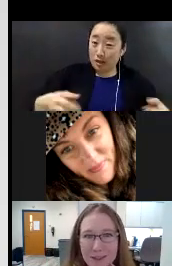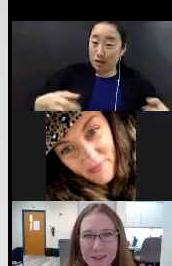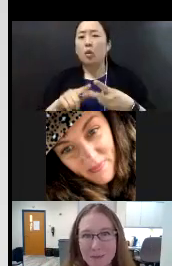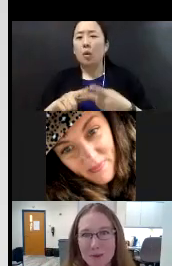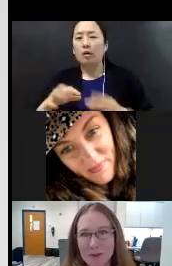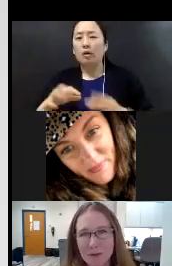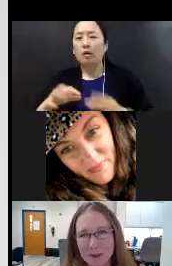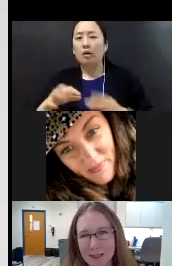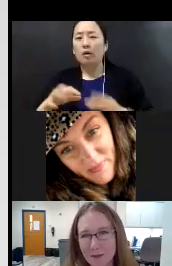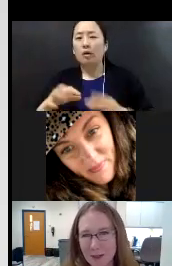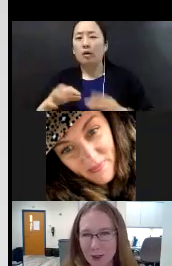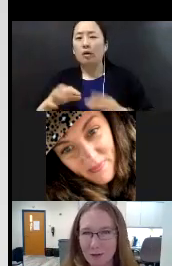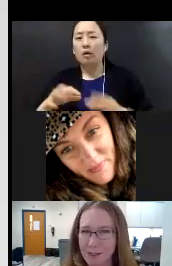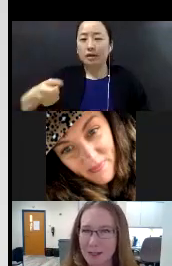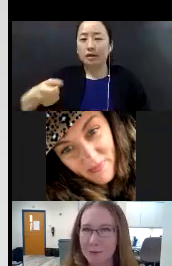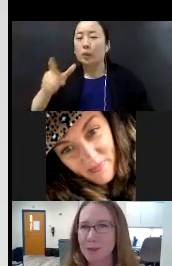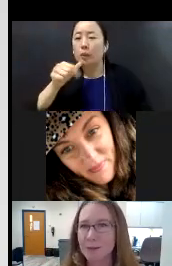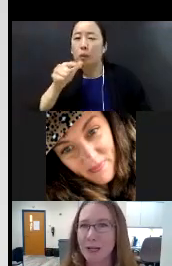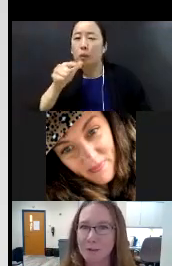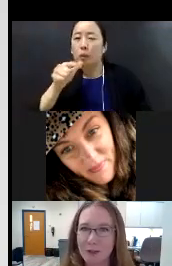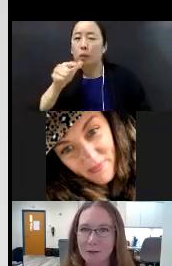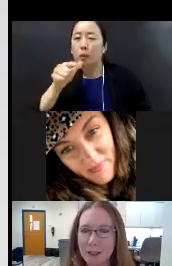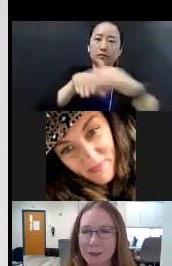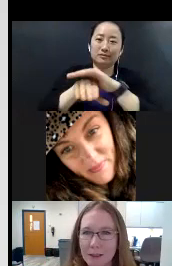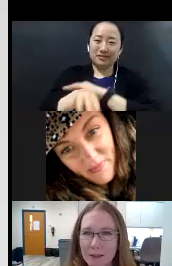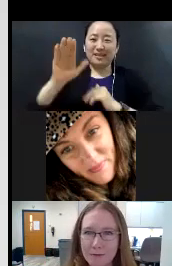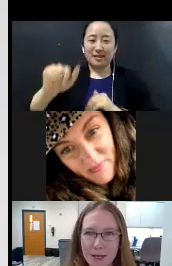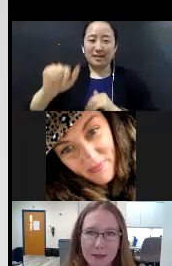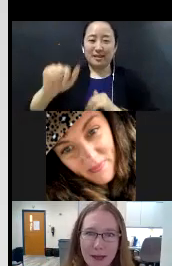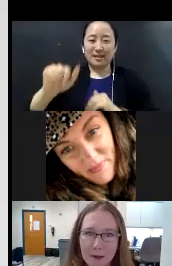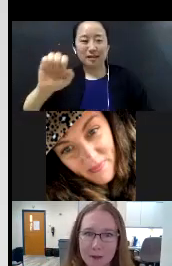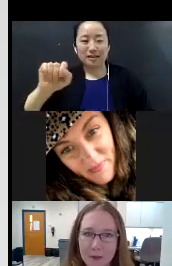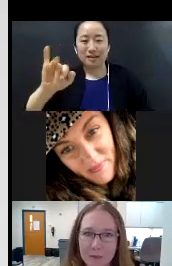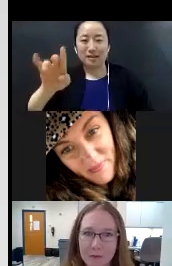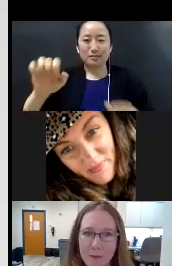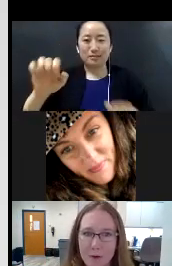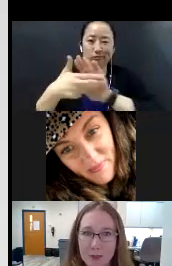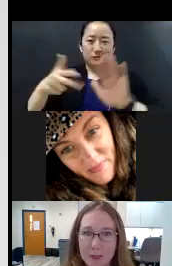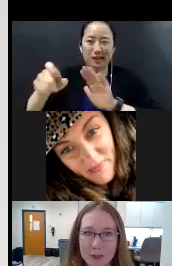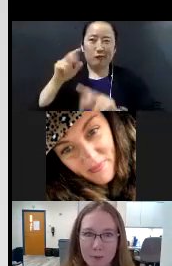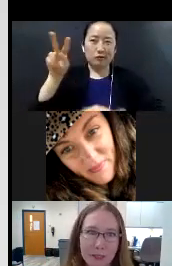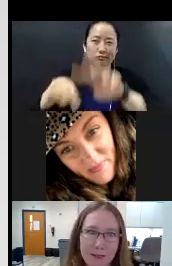ACCESSIBLE? THE DEFINITION OF "ACCESSIBLE" YOU HAVE TO VET IT OUT BEFORE THEY JUMP IN AND SIGN A